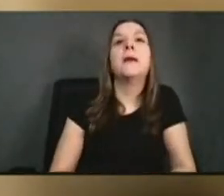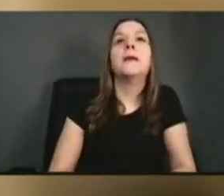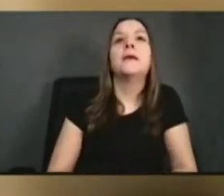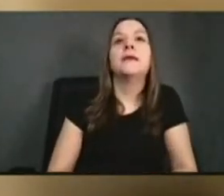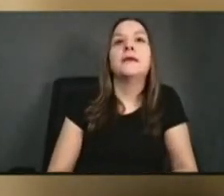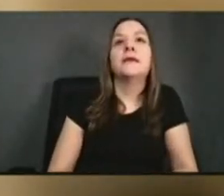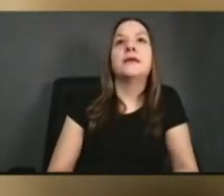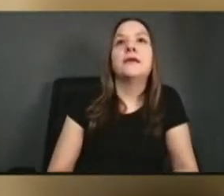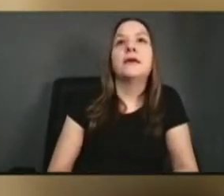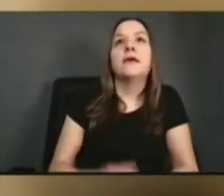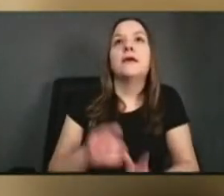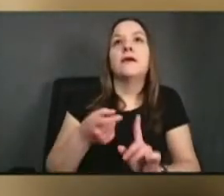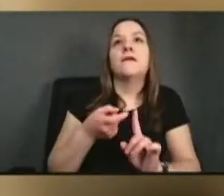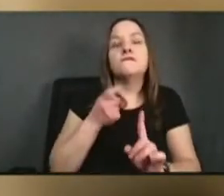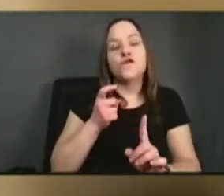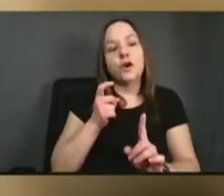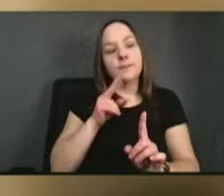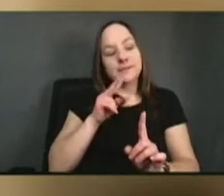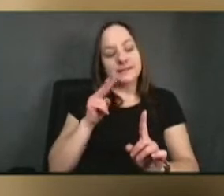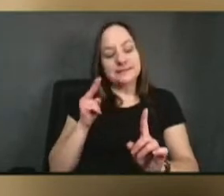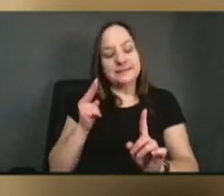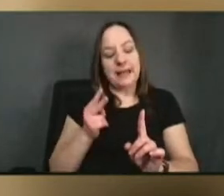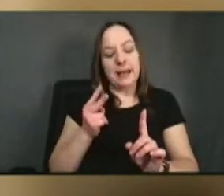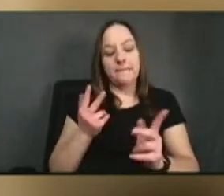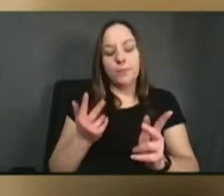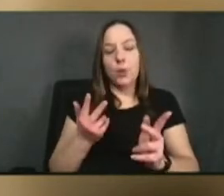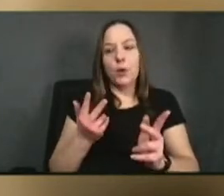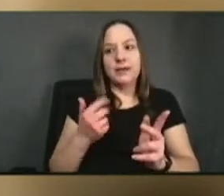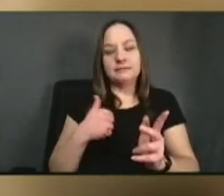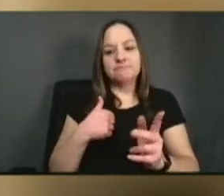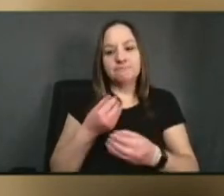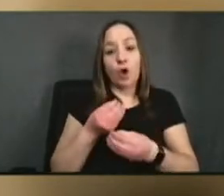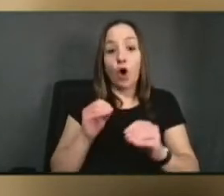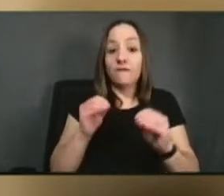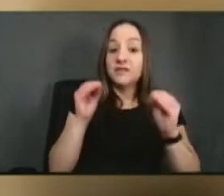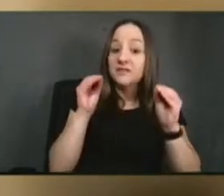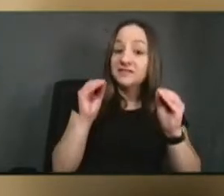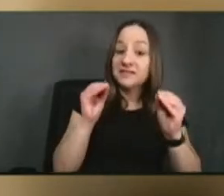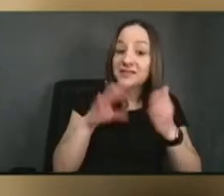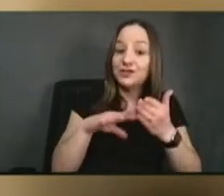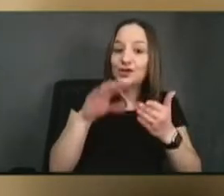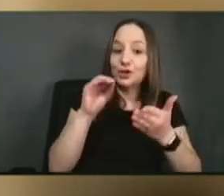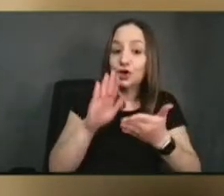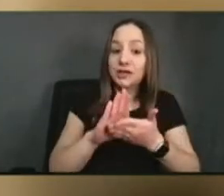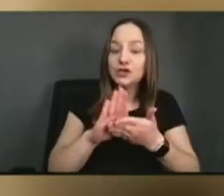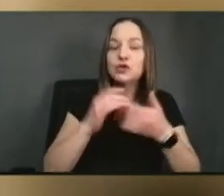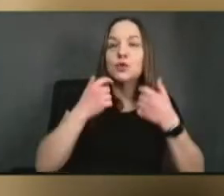that is an excellent question from the standpoint of